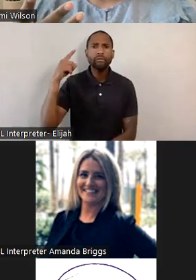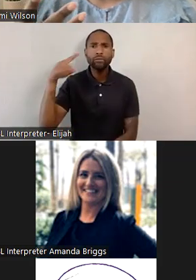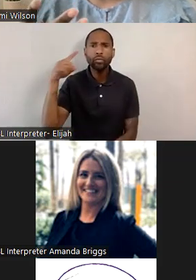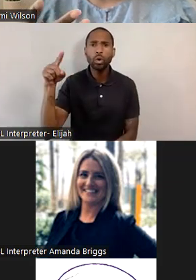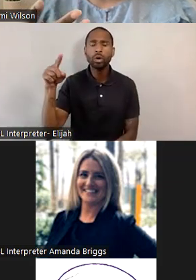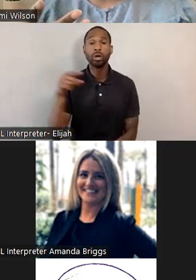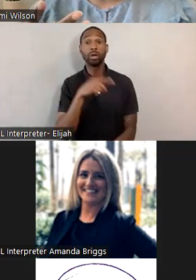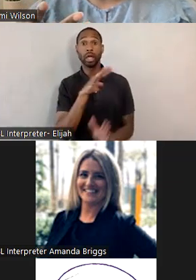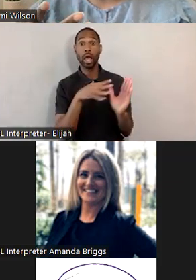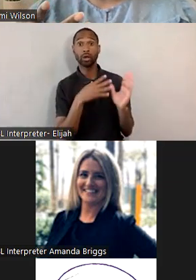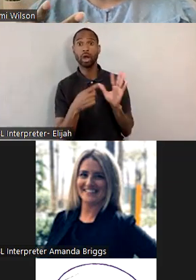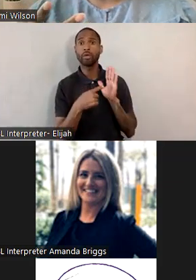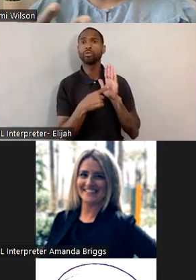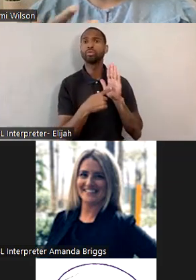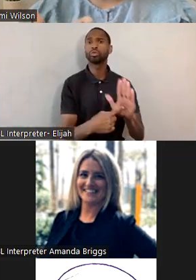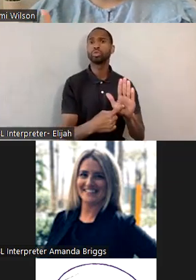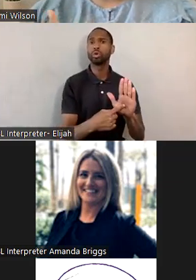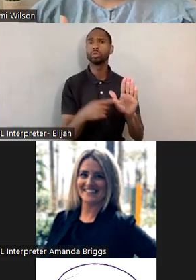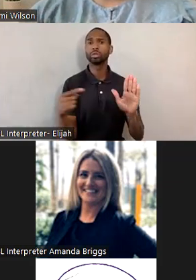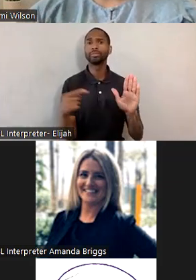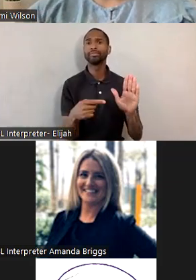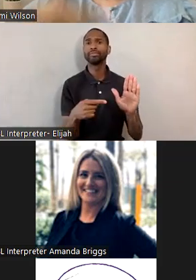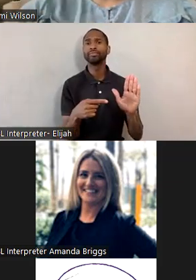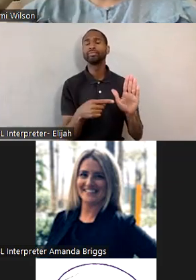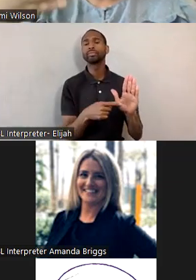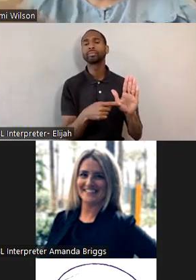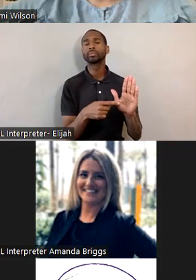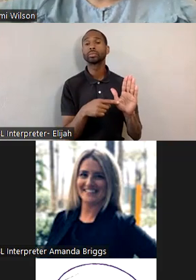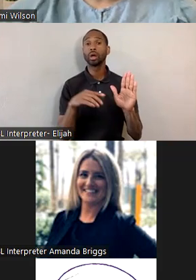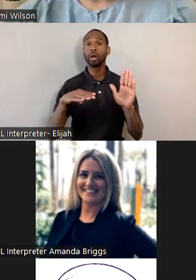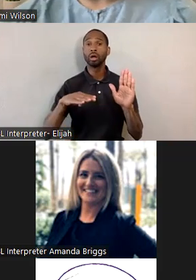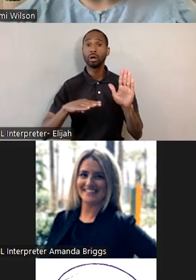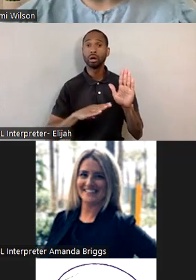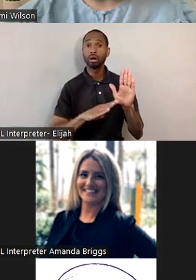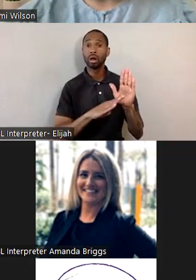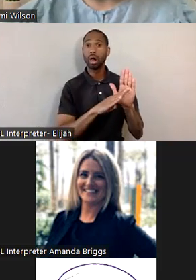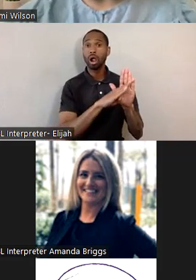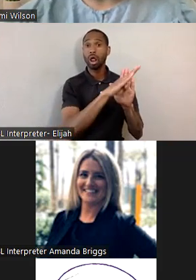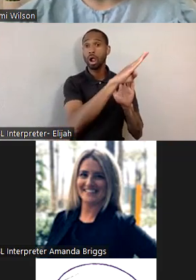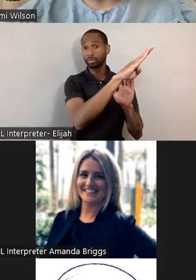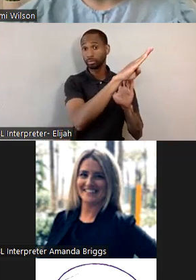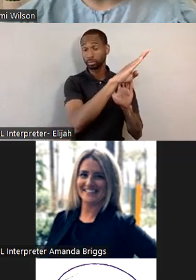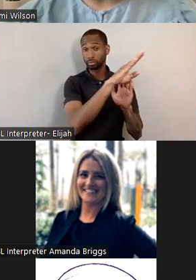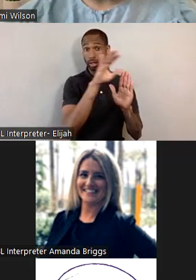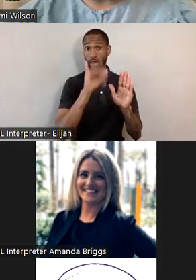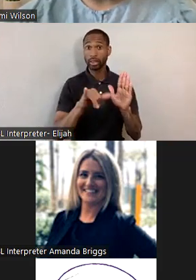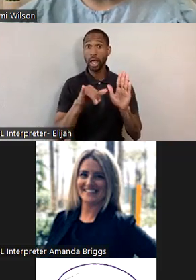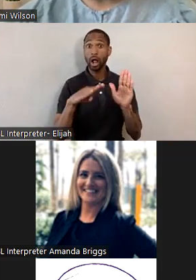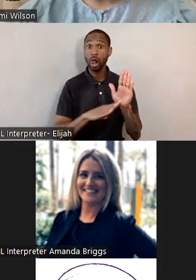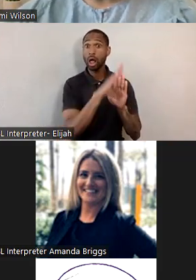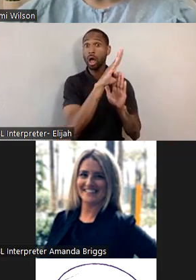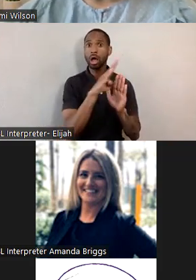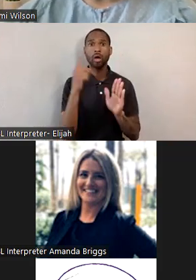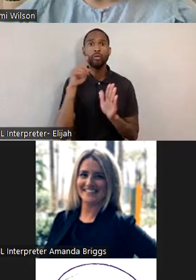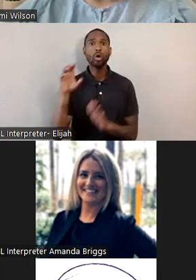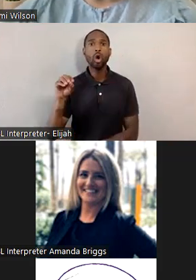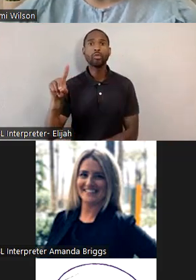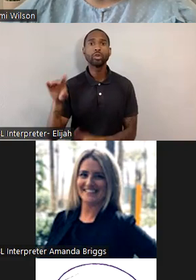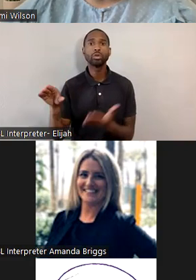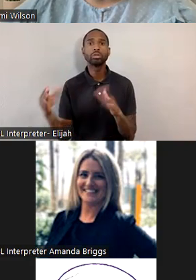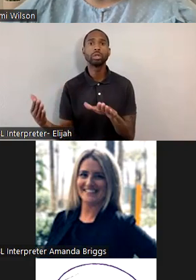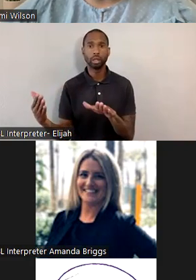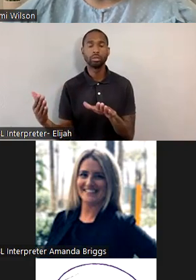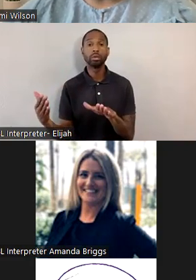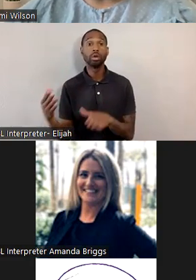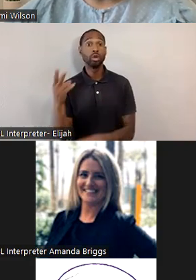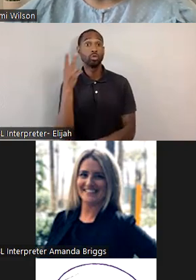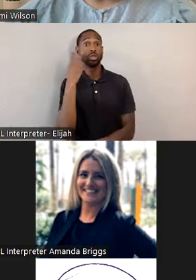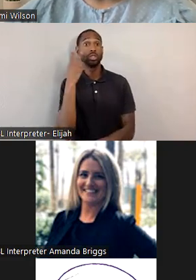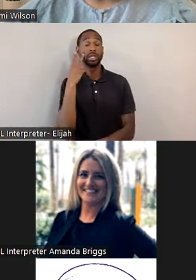to demonstrate that rise in overdose deaths. So you'll see the synthetic opioids